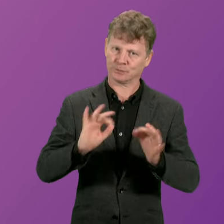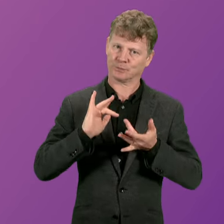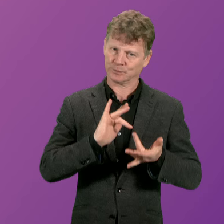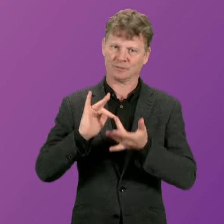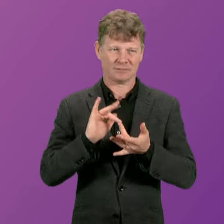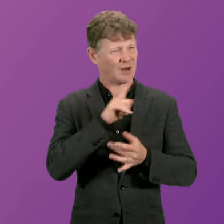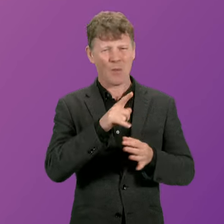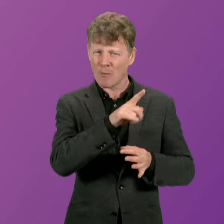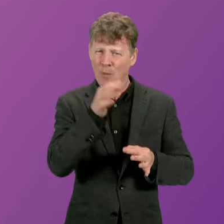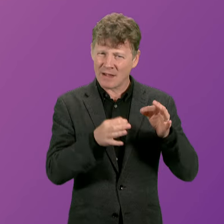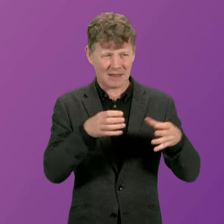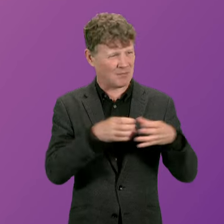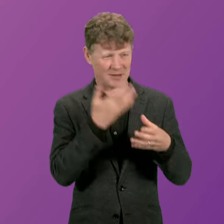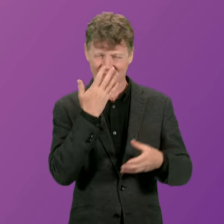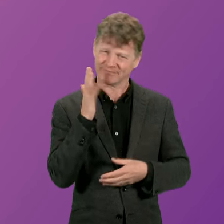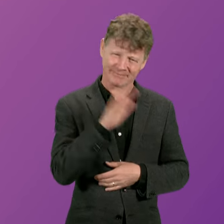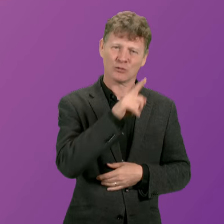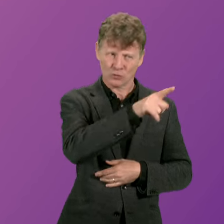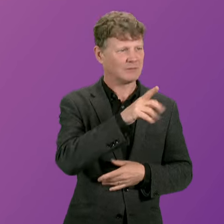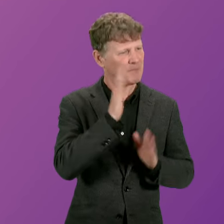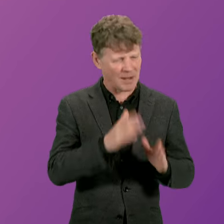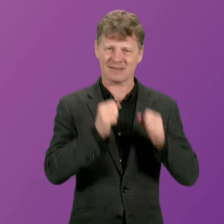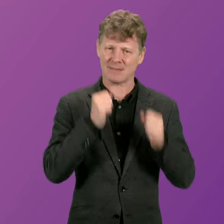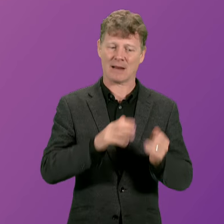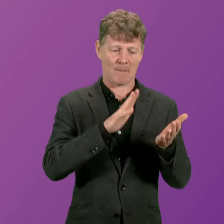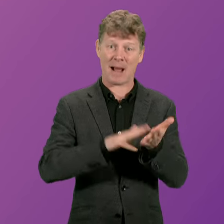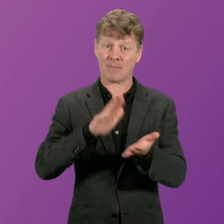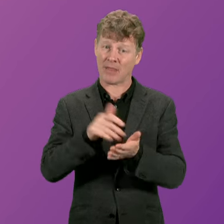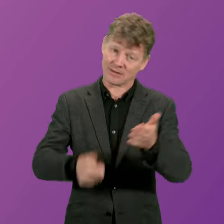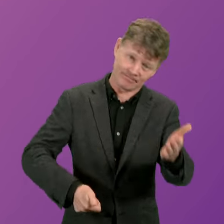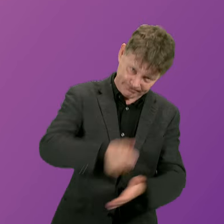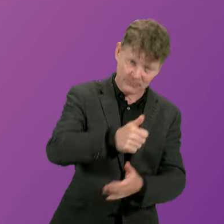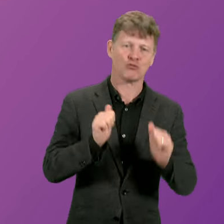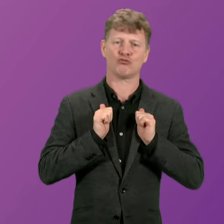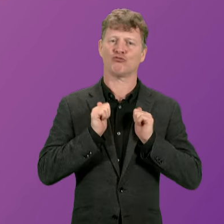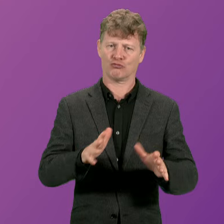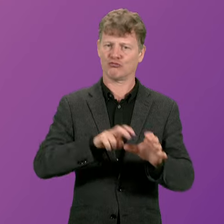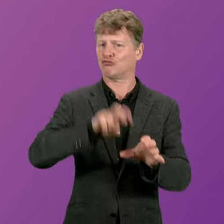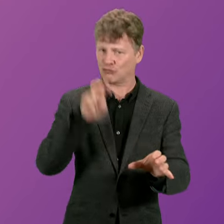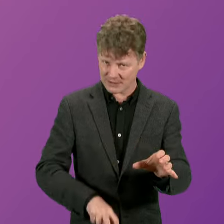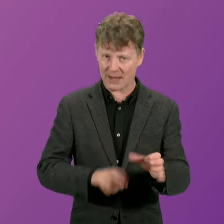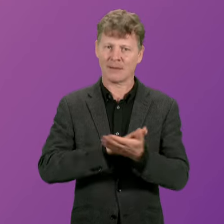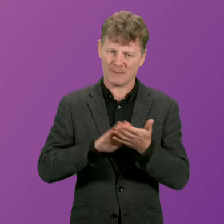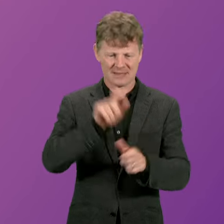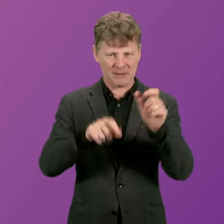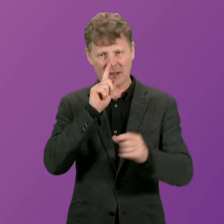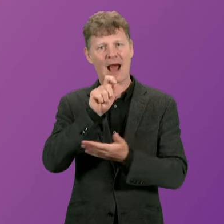Michael Matheson resign so that the people of his constituency can vote for someone who is on their side and not fighting for themselves.